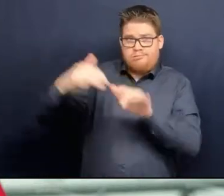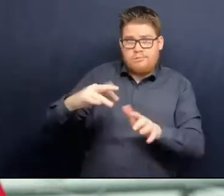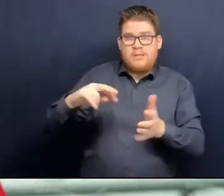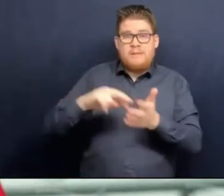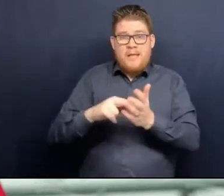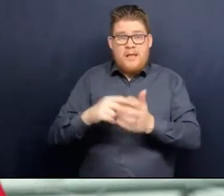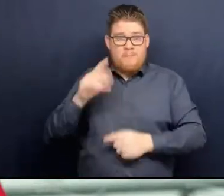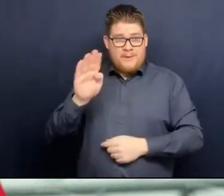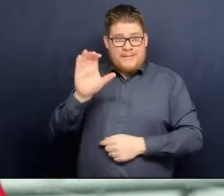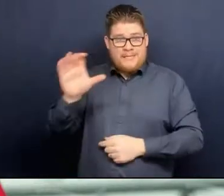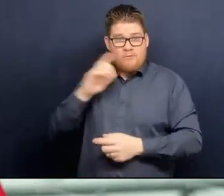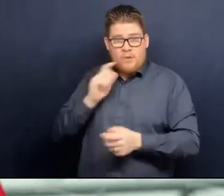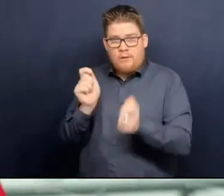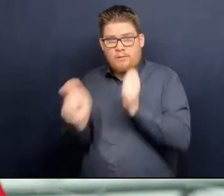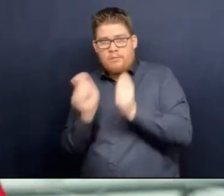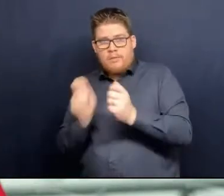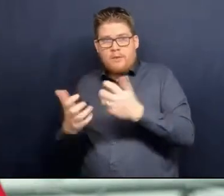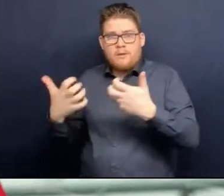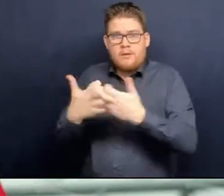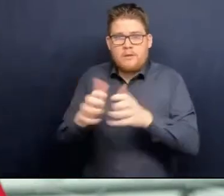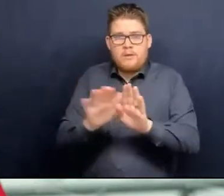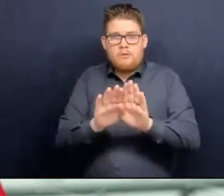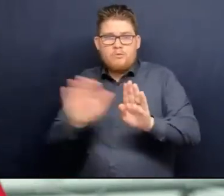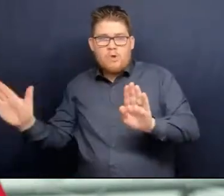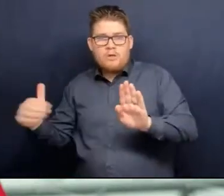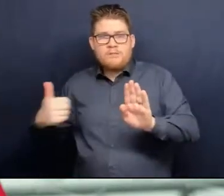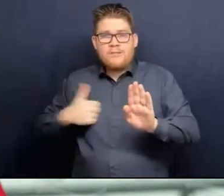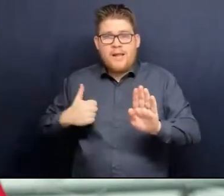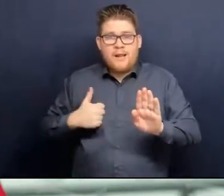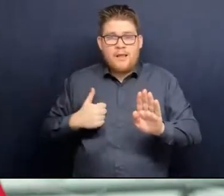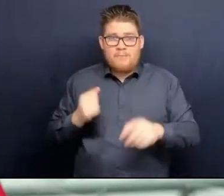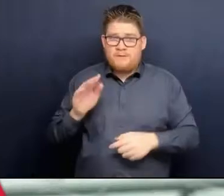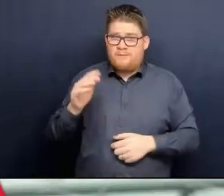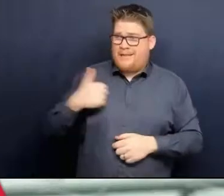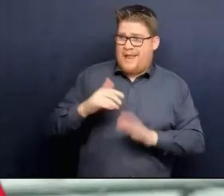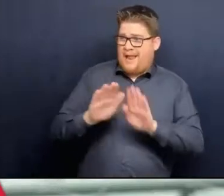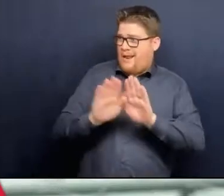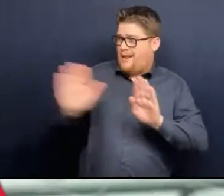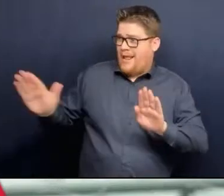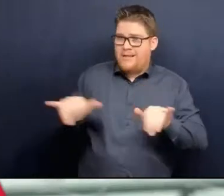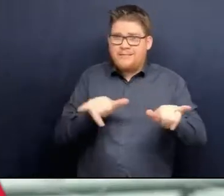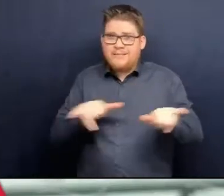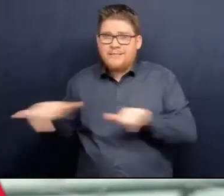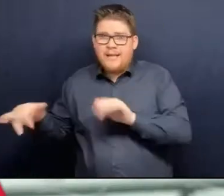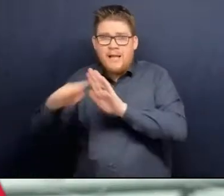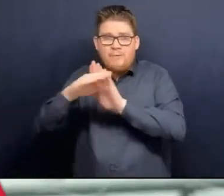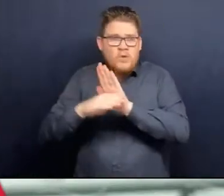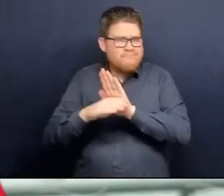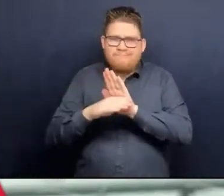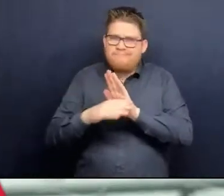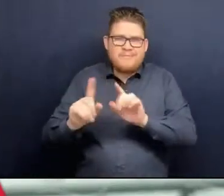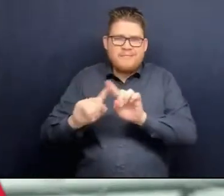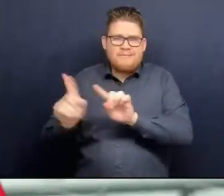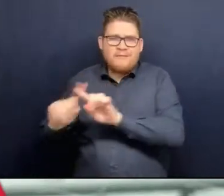sort of? Um, Universal. Set of policies across the country. I